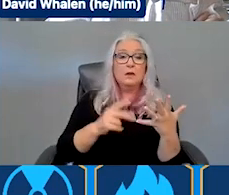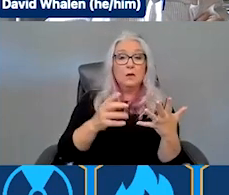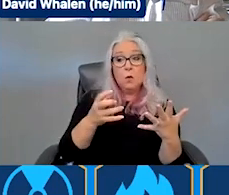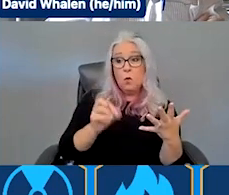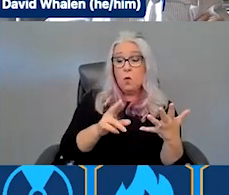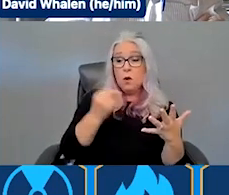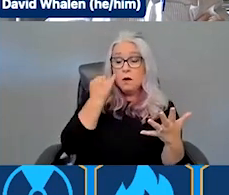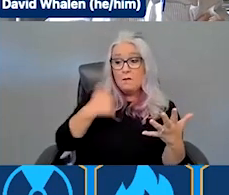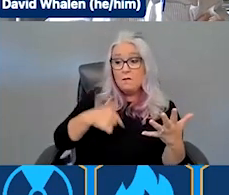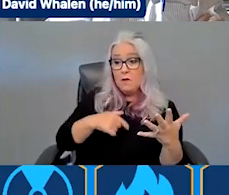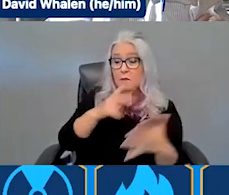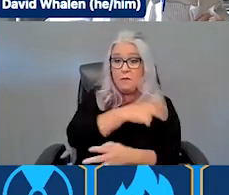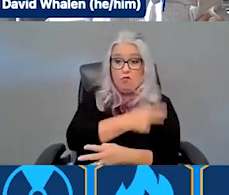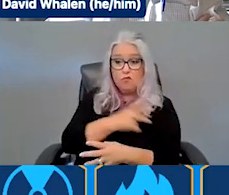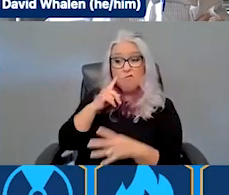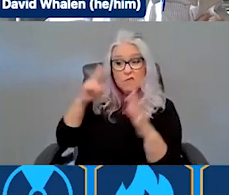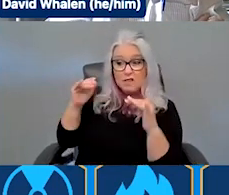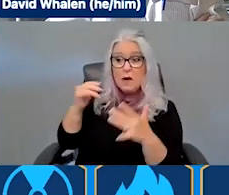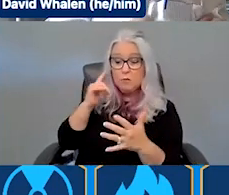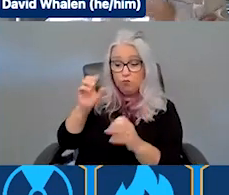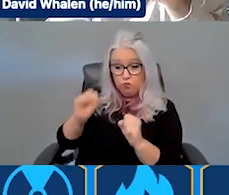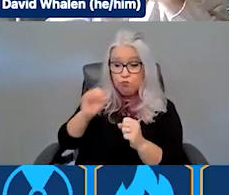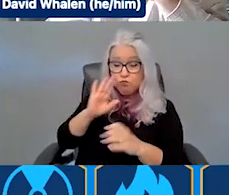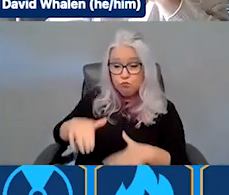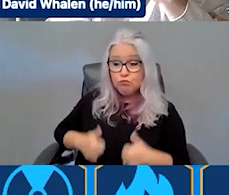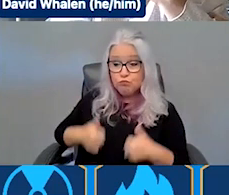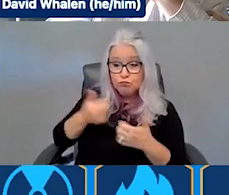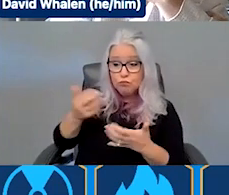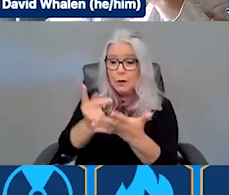to patients who are expected to survive short term, right? Now of course we have to define